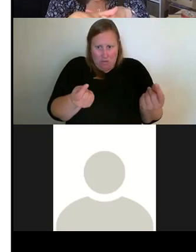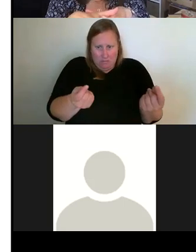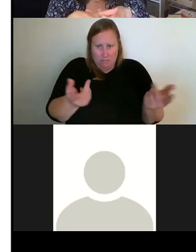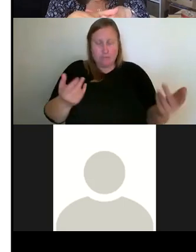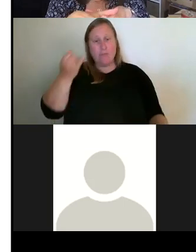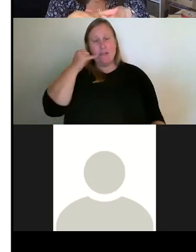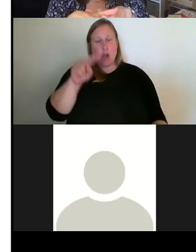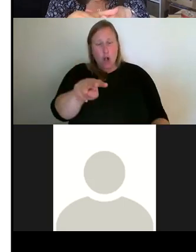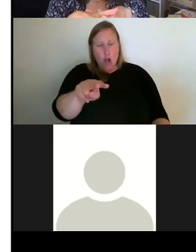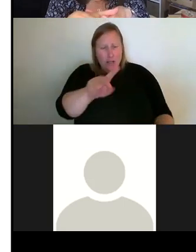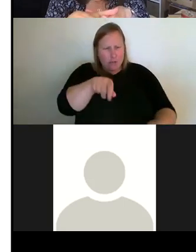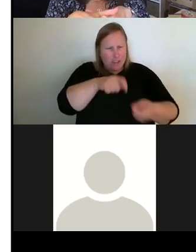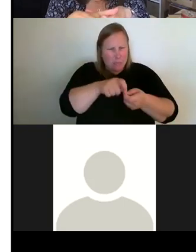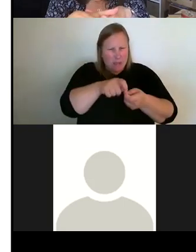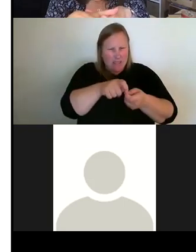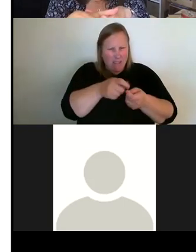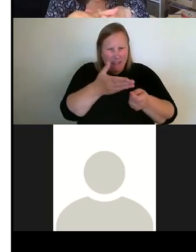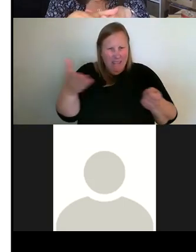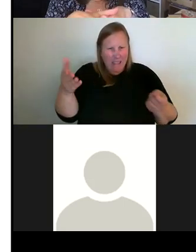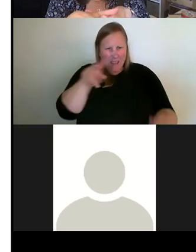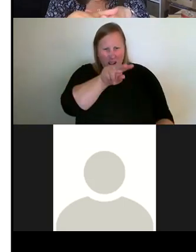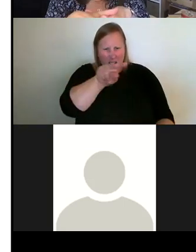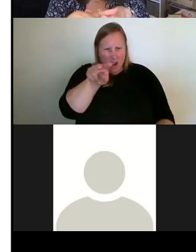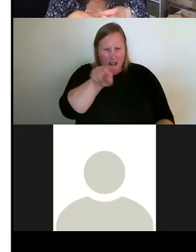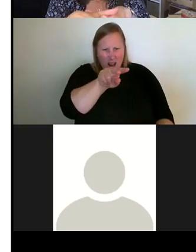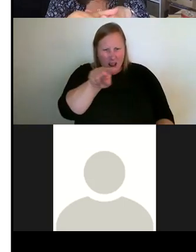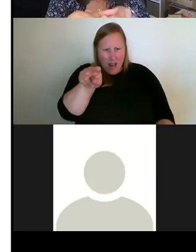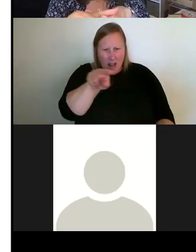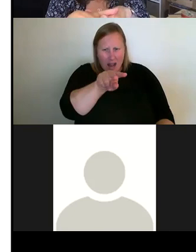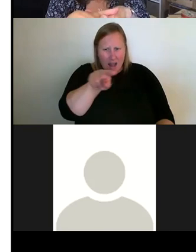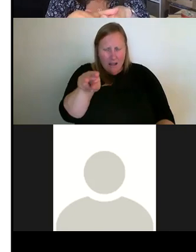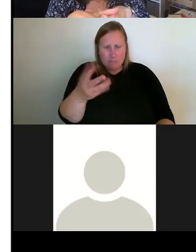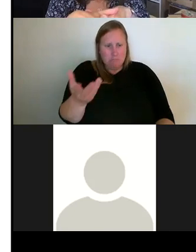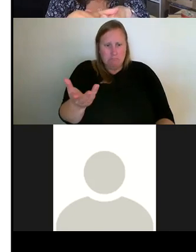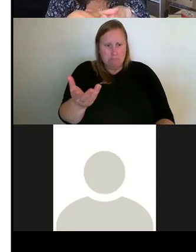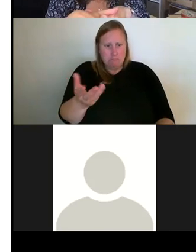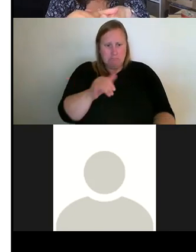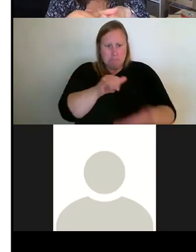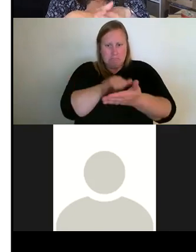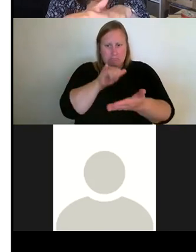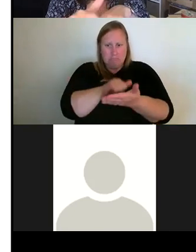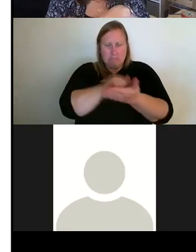detail that you quickly needed to find as you were scanning this email, you couldn't visually find it.